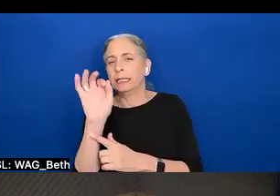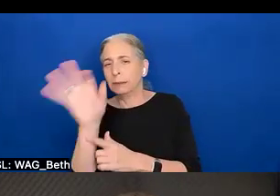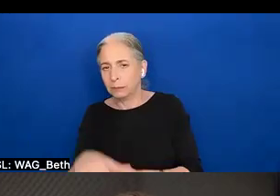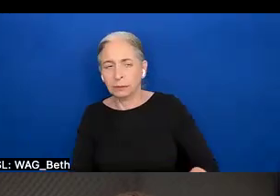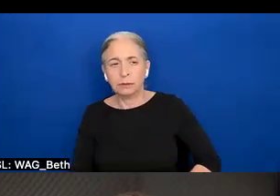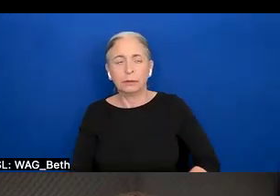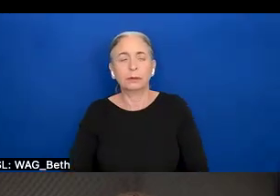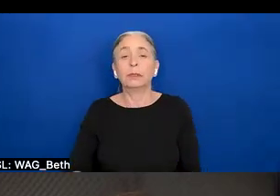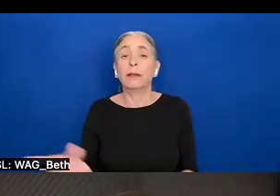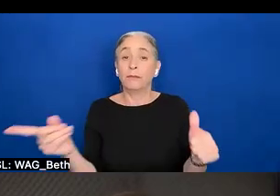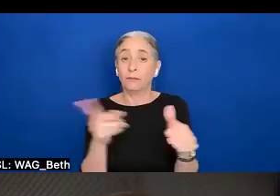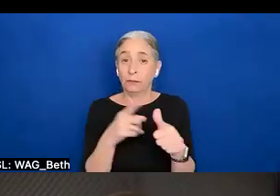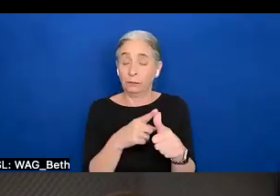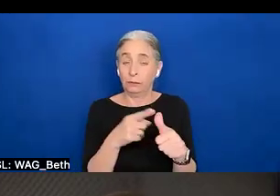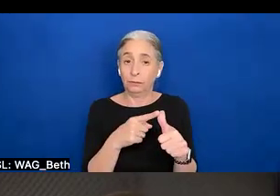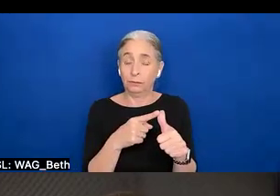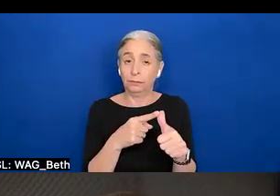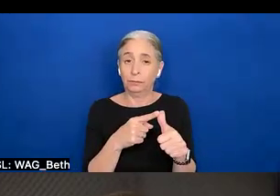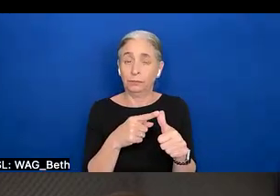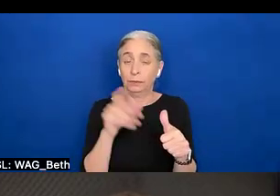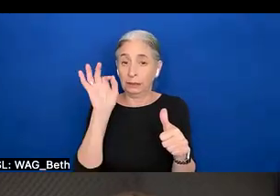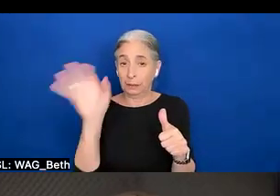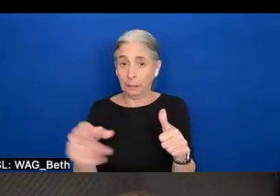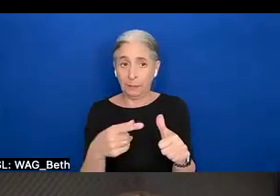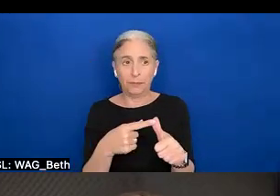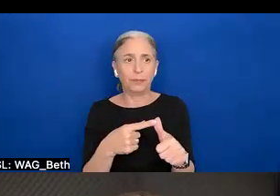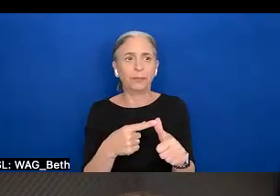So let's start with the first one.